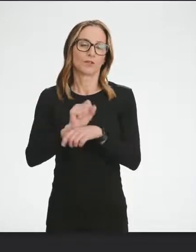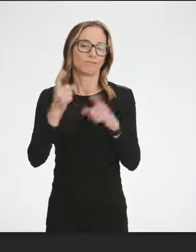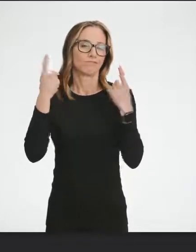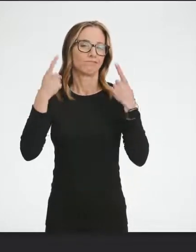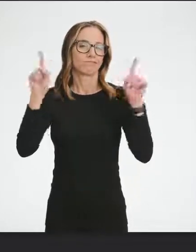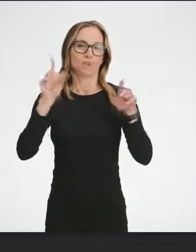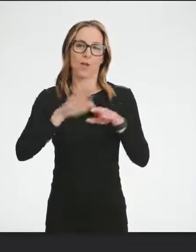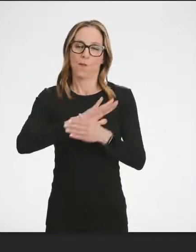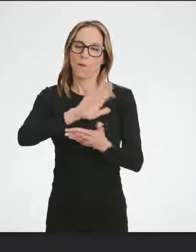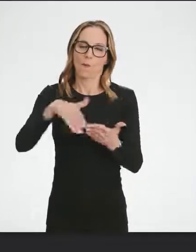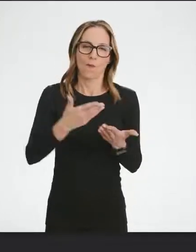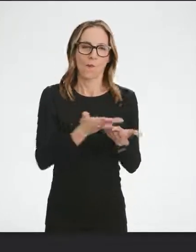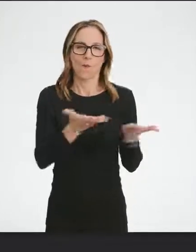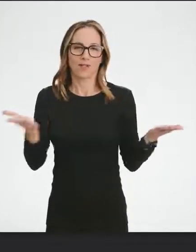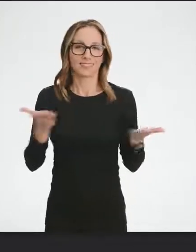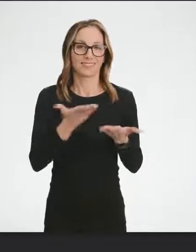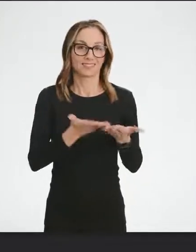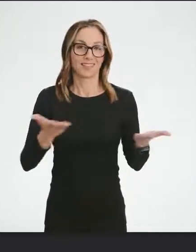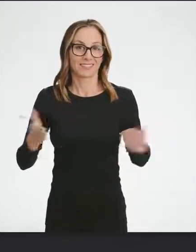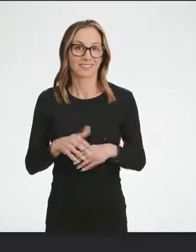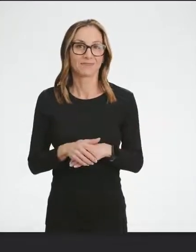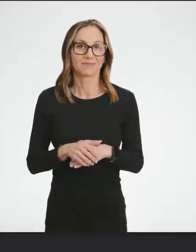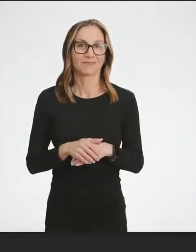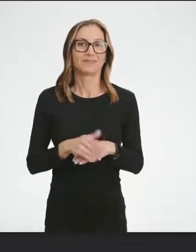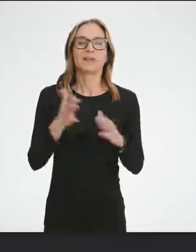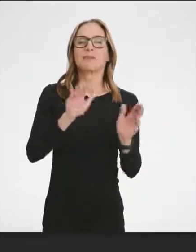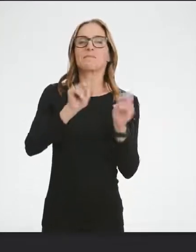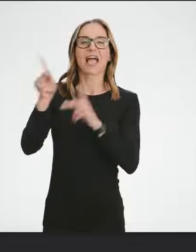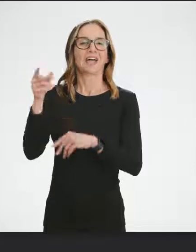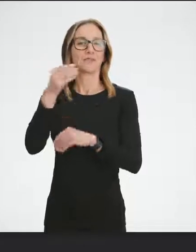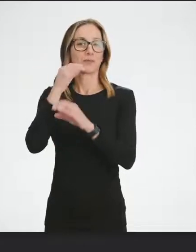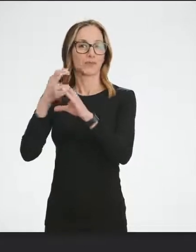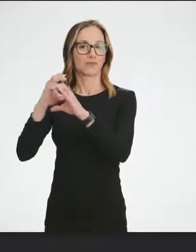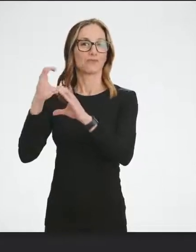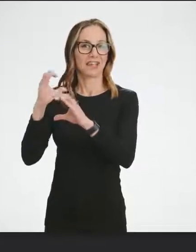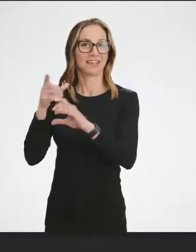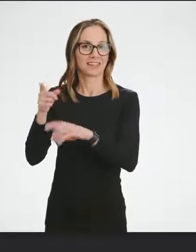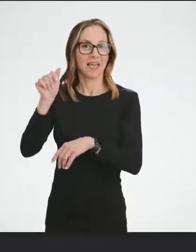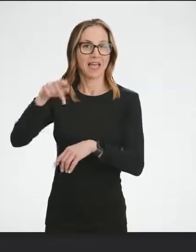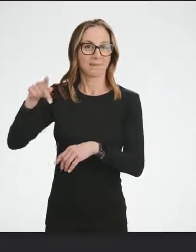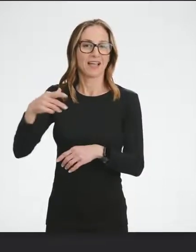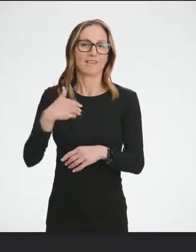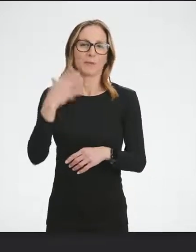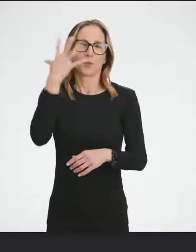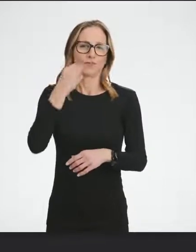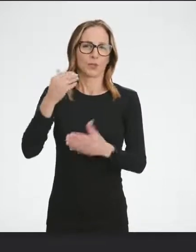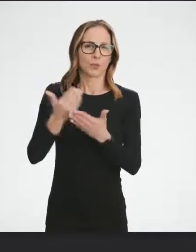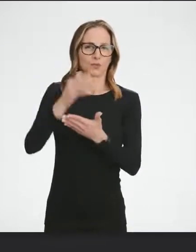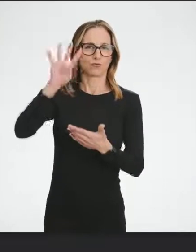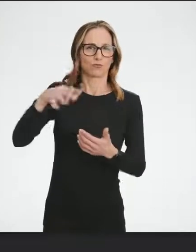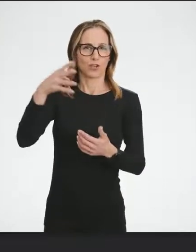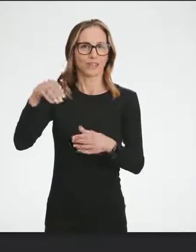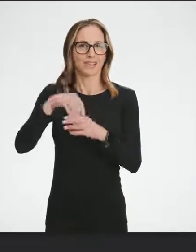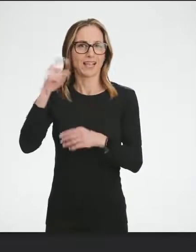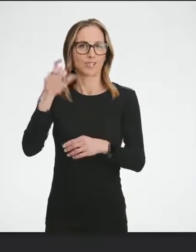Eliza: Back in our Food Truck app, here are the beautiful new Swift Charts in Xcode's fully redesigned preview area.